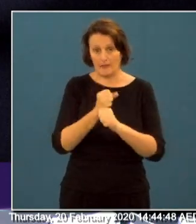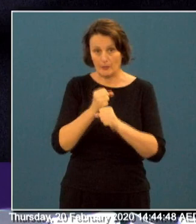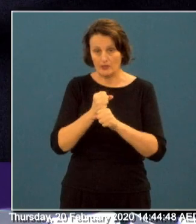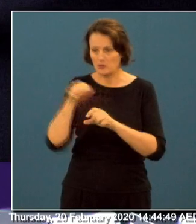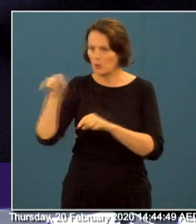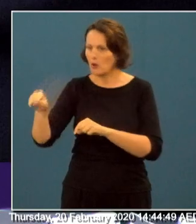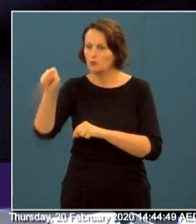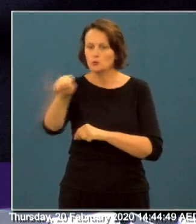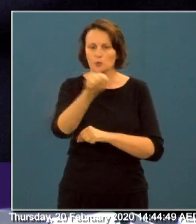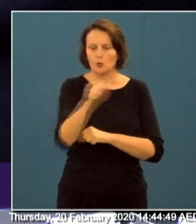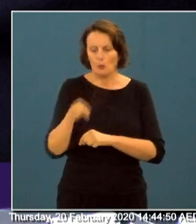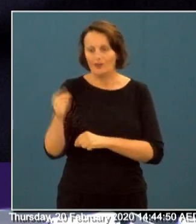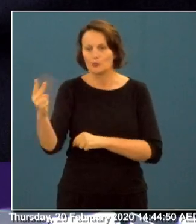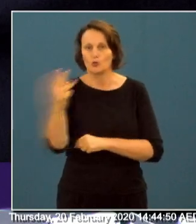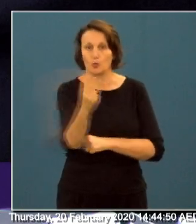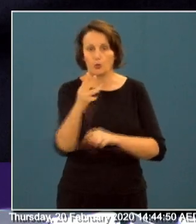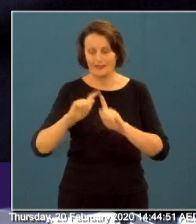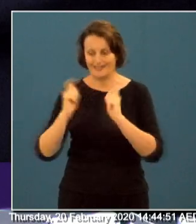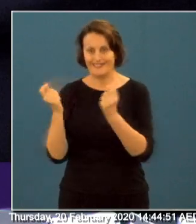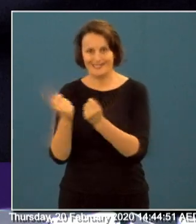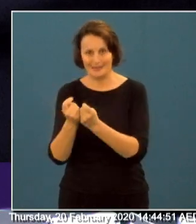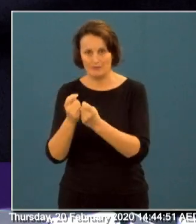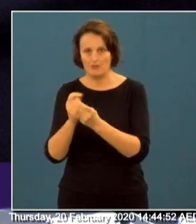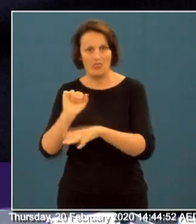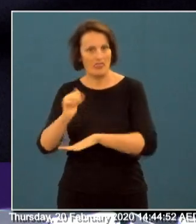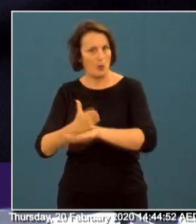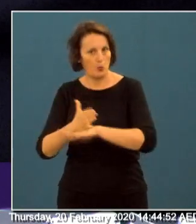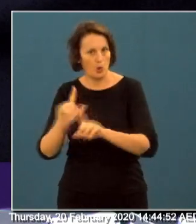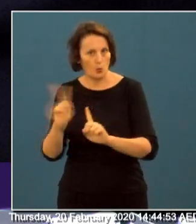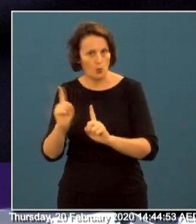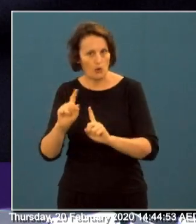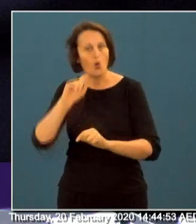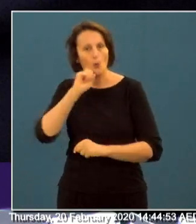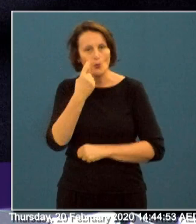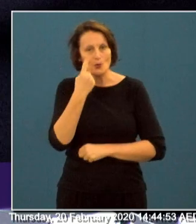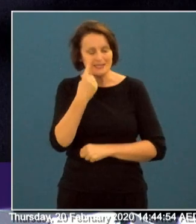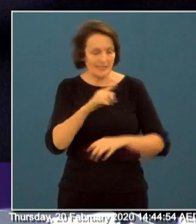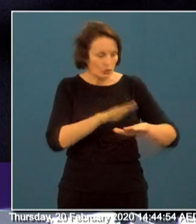are to see children and adolescents and adults with intellectual disability and complex unmet health needs.